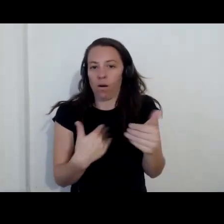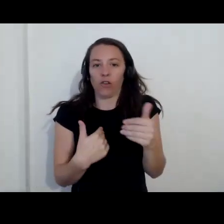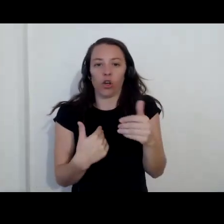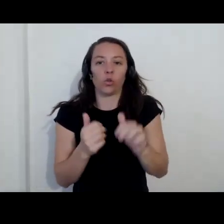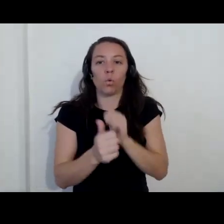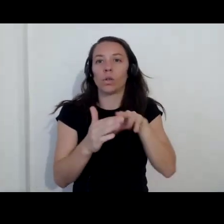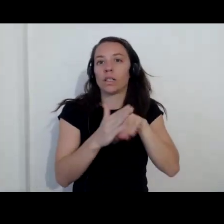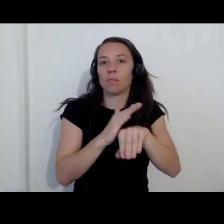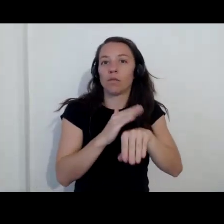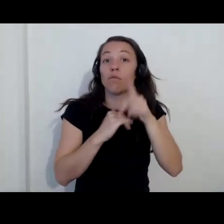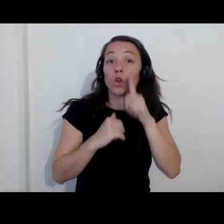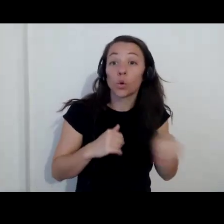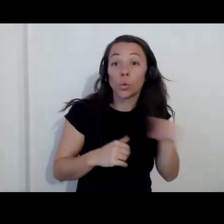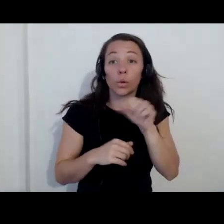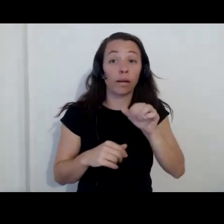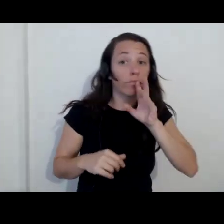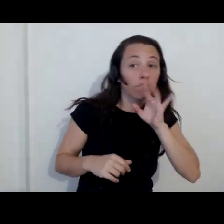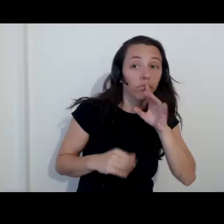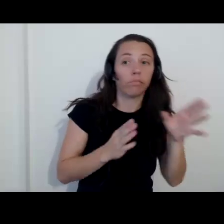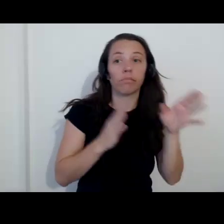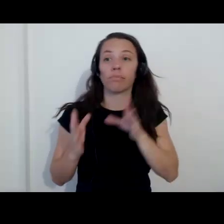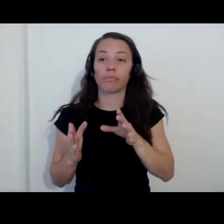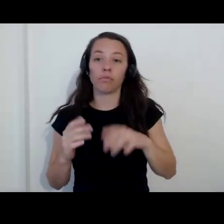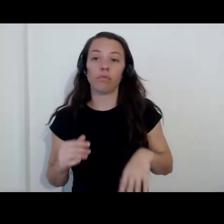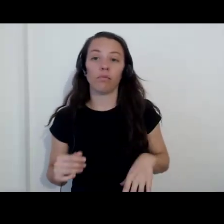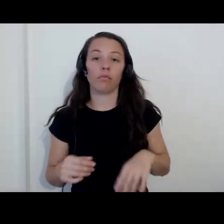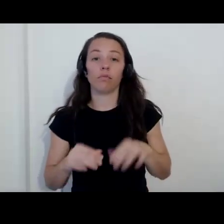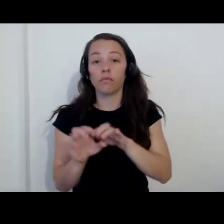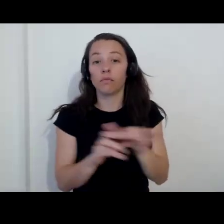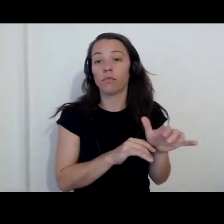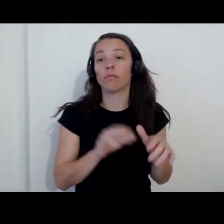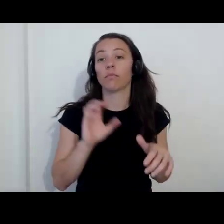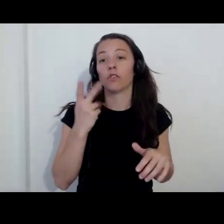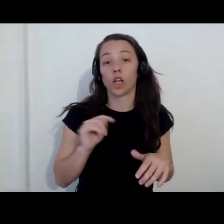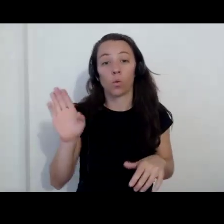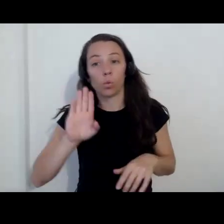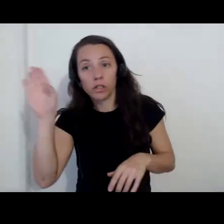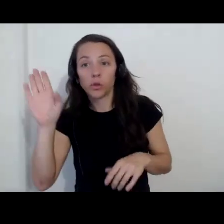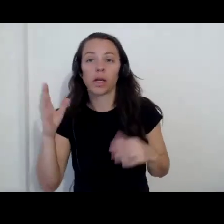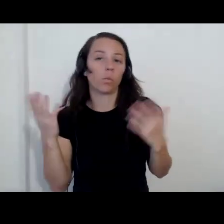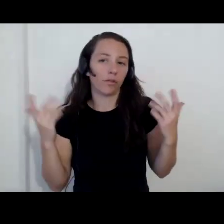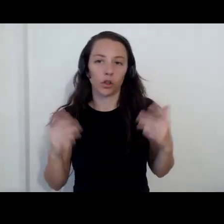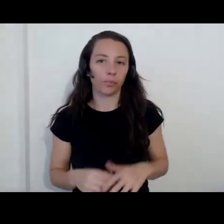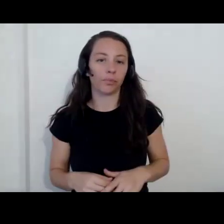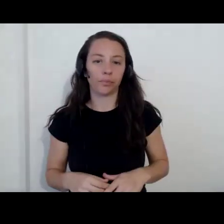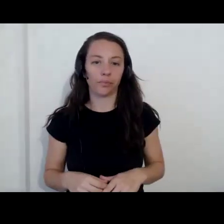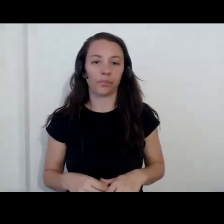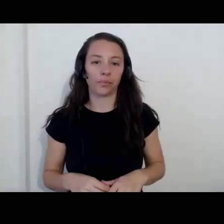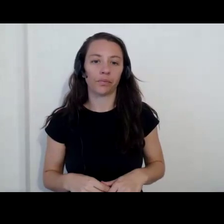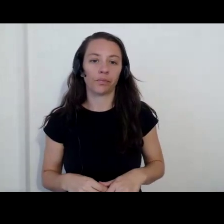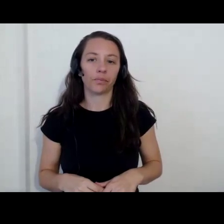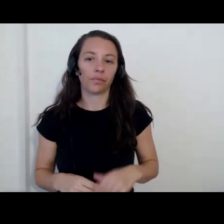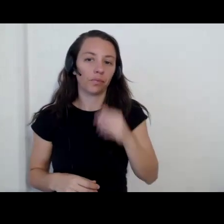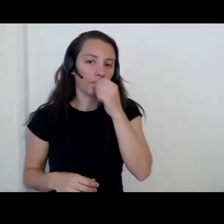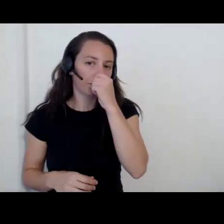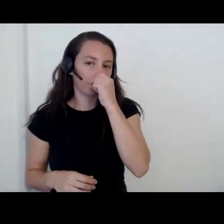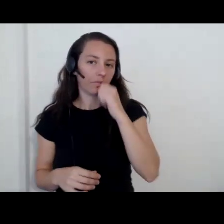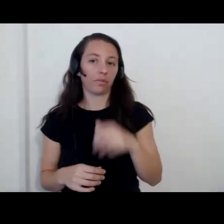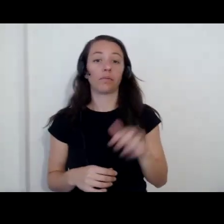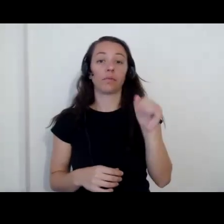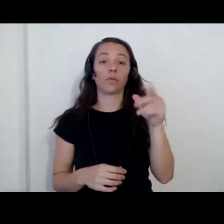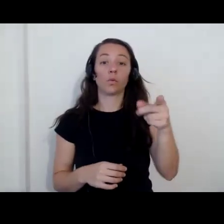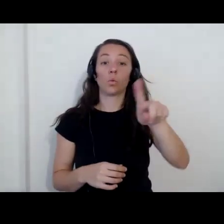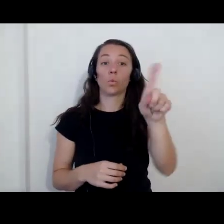that is coming off mute, putting your answer in the chat, raising your hand, whatever is best for you. The question is what percentage